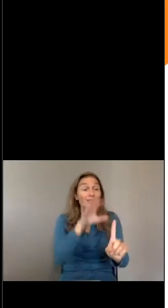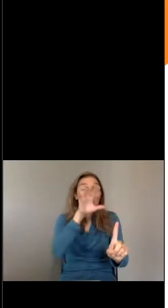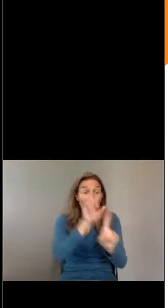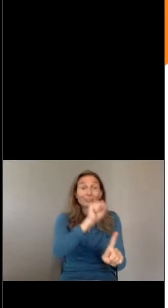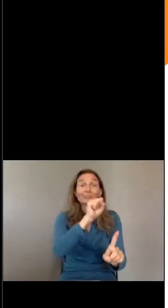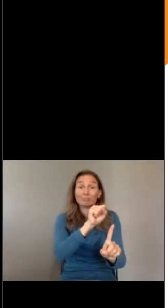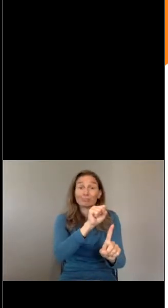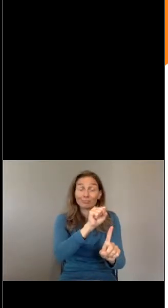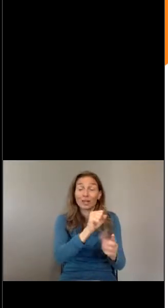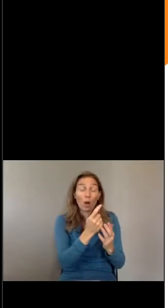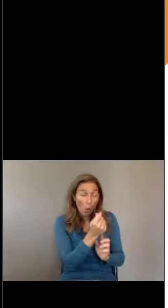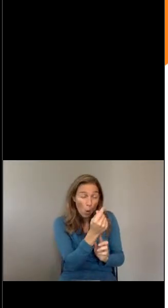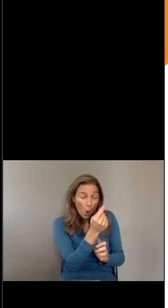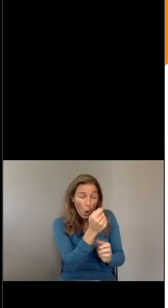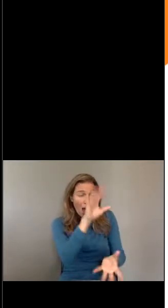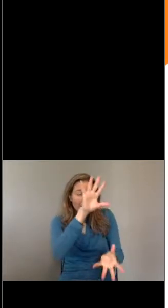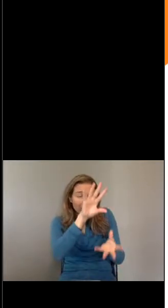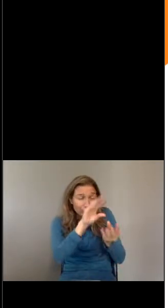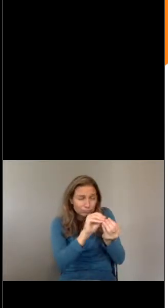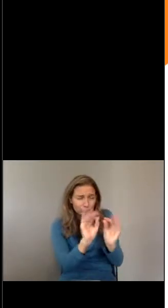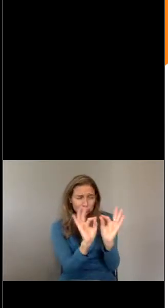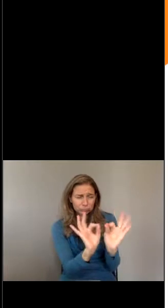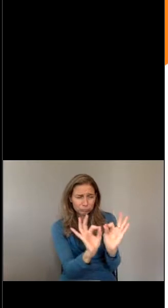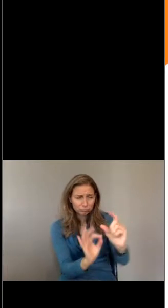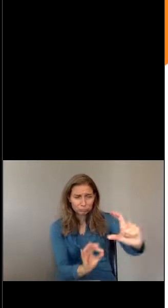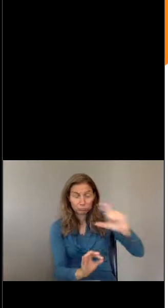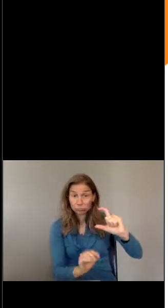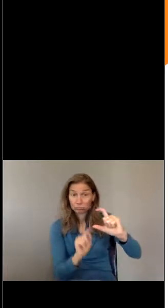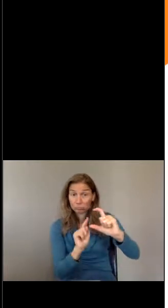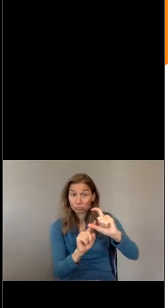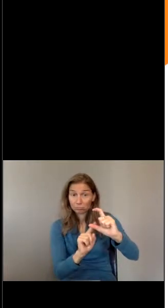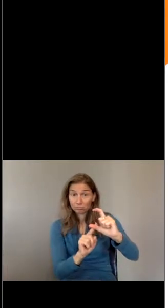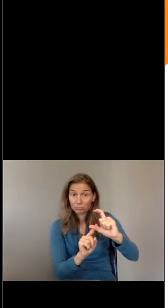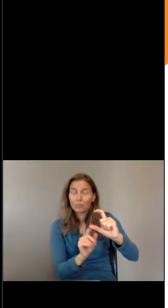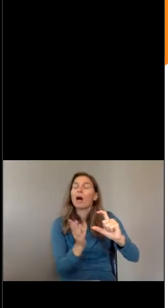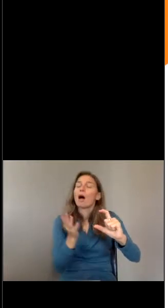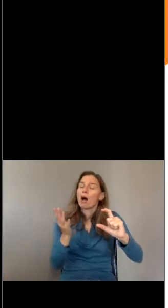what are the cost-effective strategies which we can develop both in cash